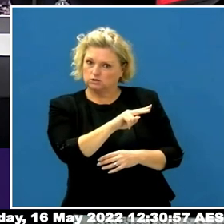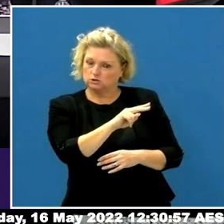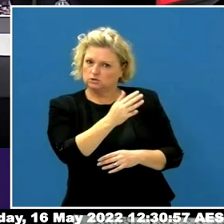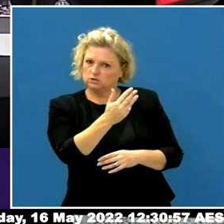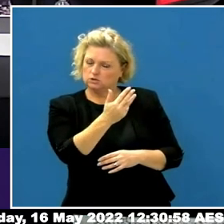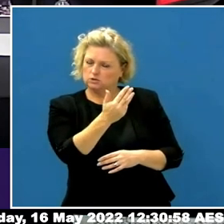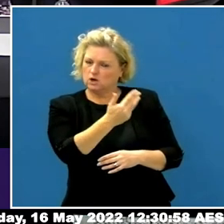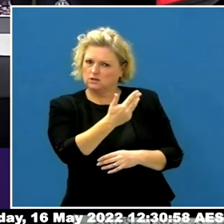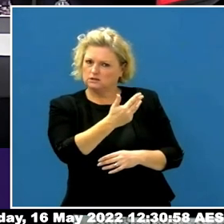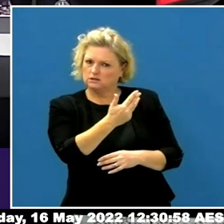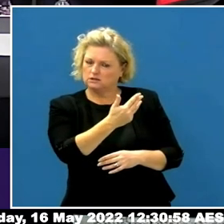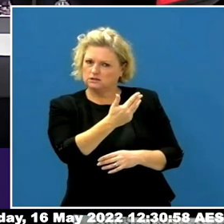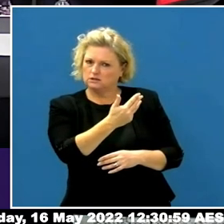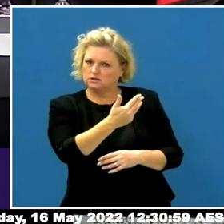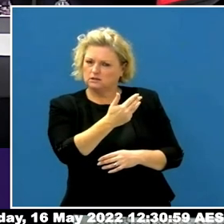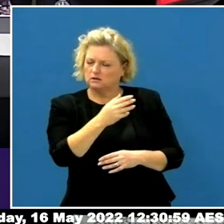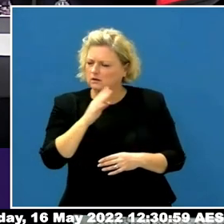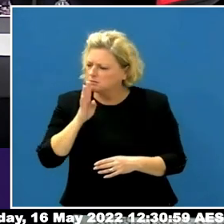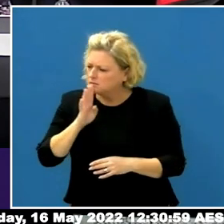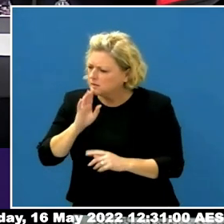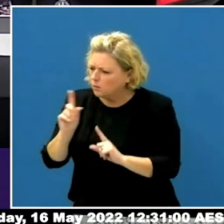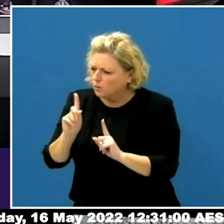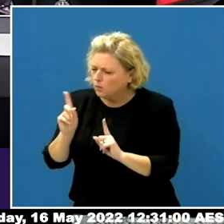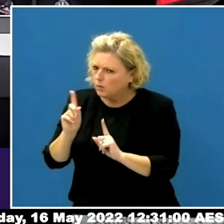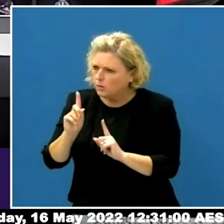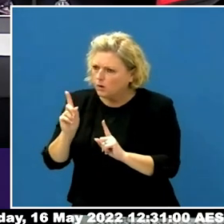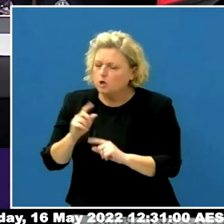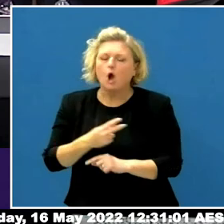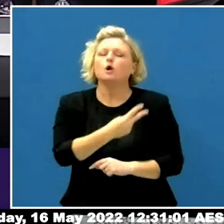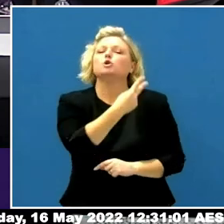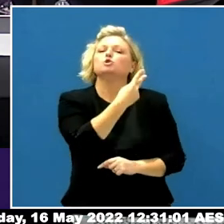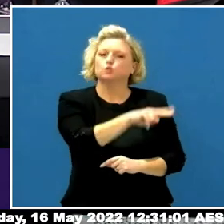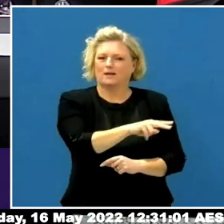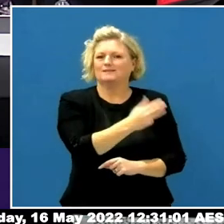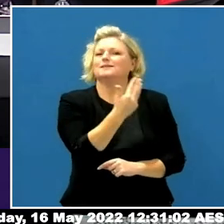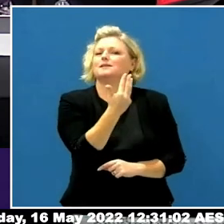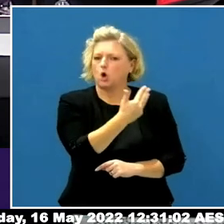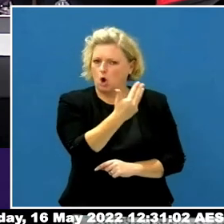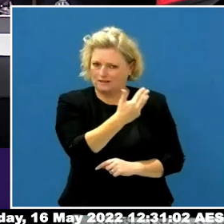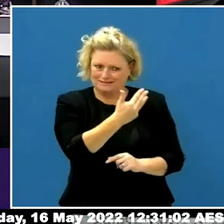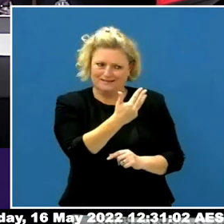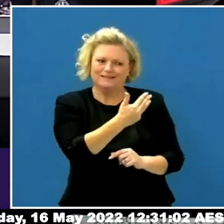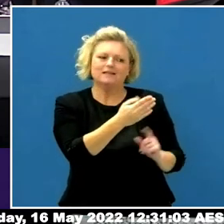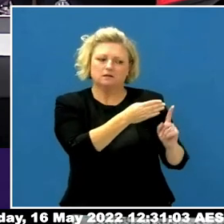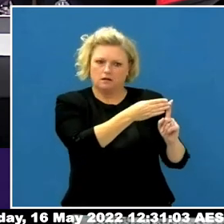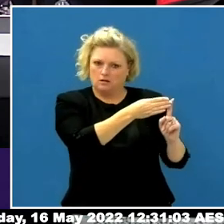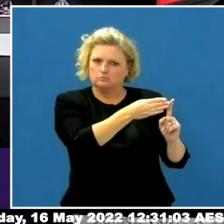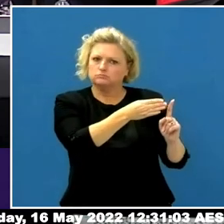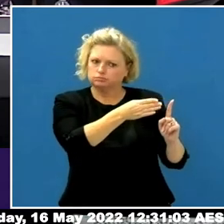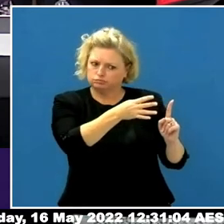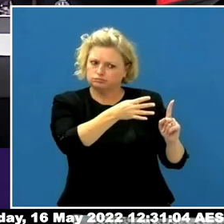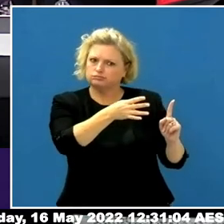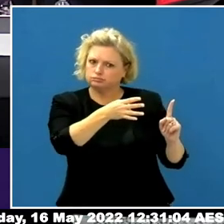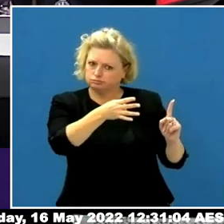The - 2019 when he was - it started and then till -